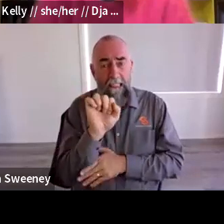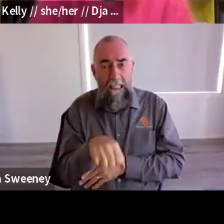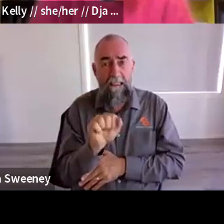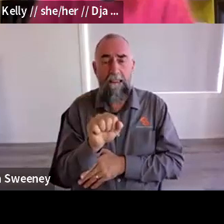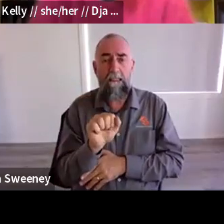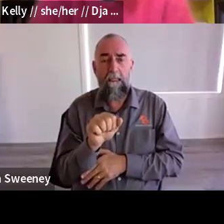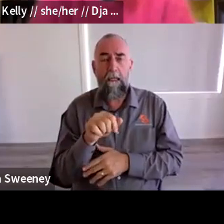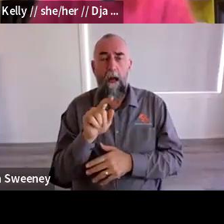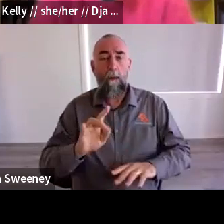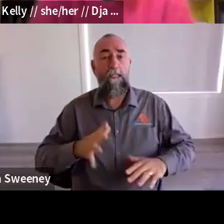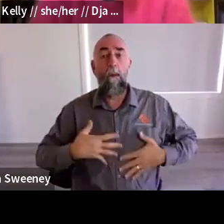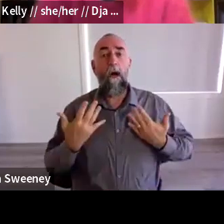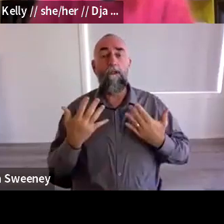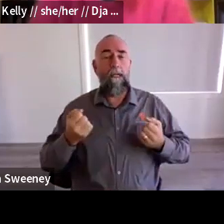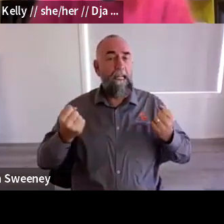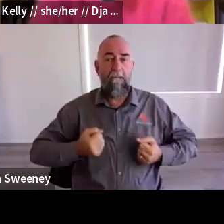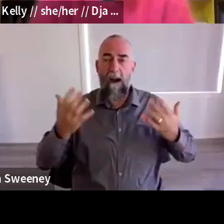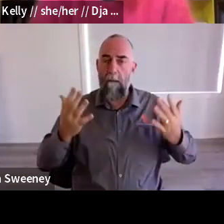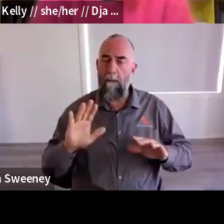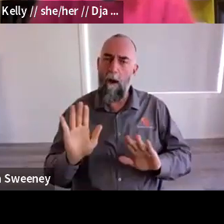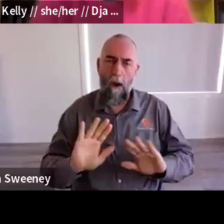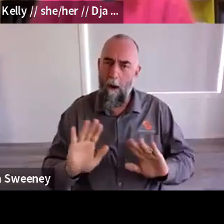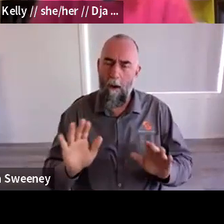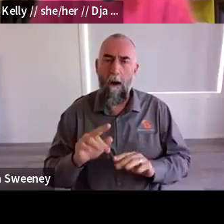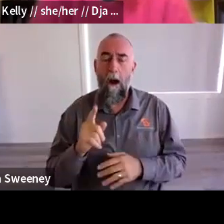can. So far, we've been left defenceless and with we need to be